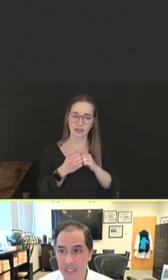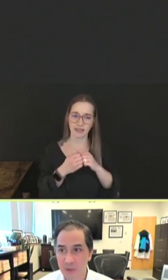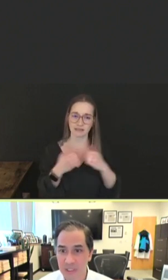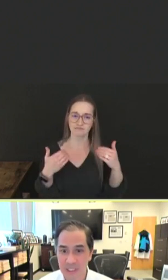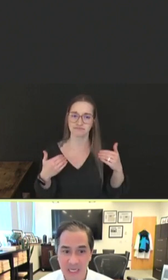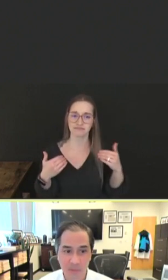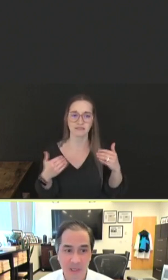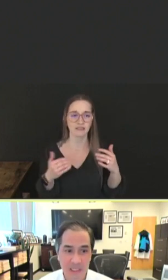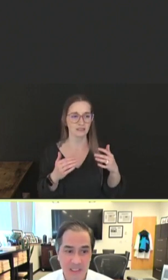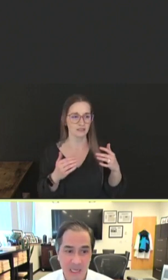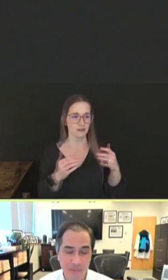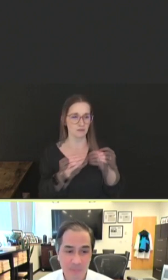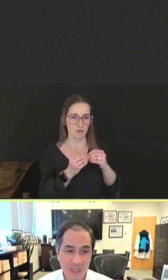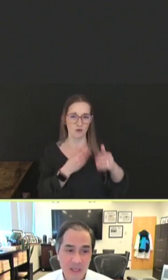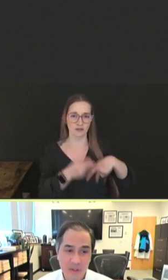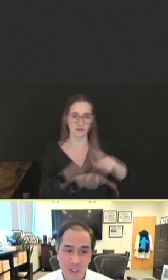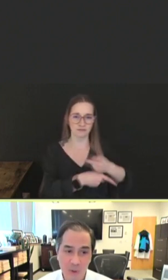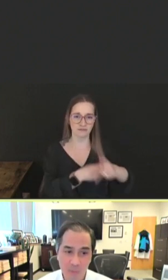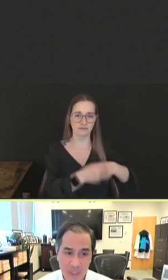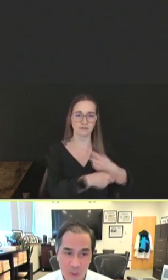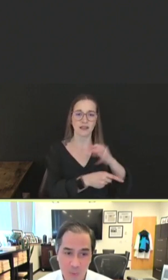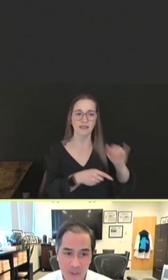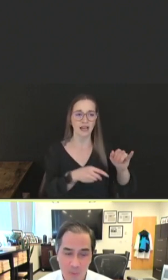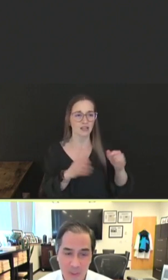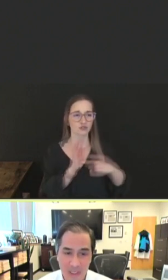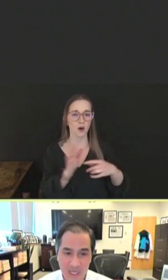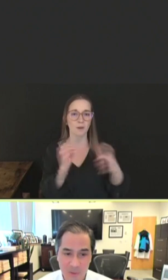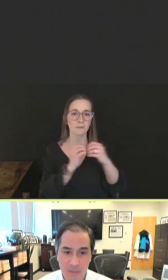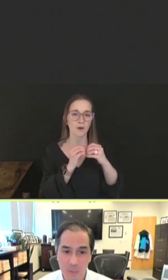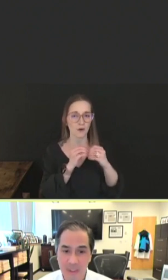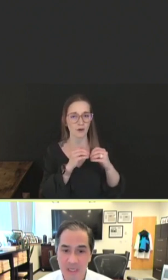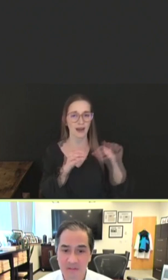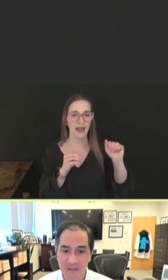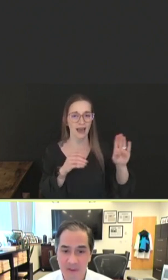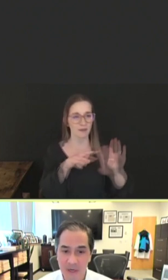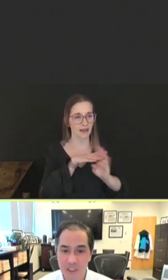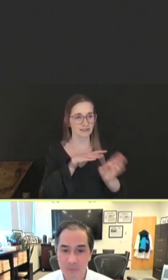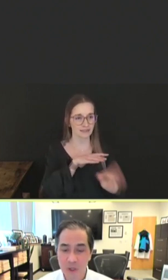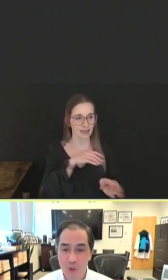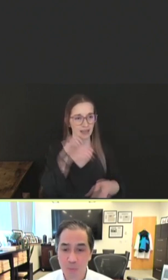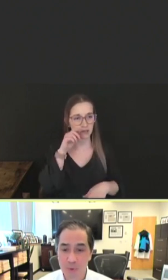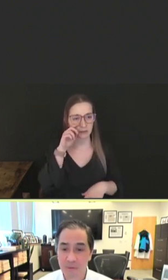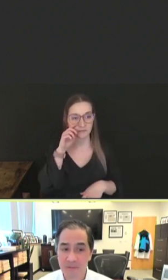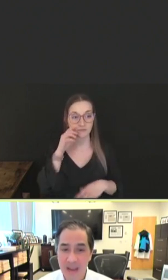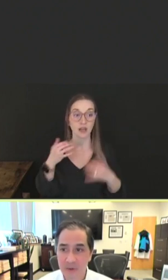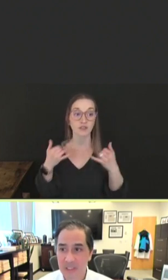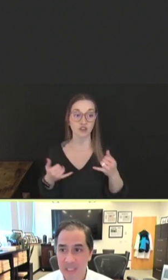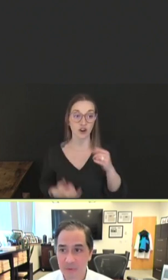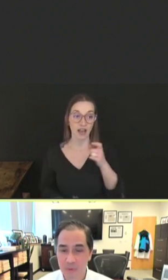increasing antibody escape. The current BQ1.1 and XBB1.5 variants show profound escape of